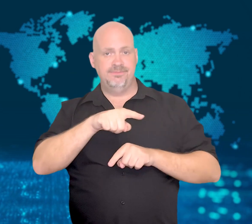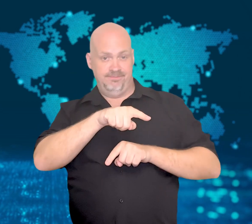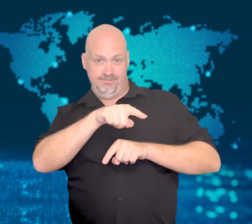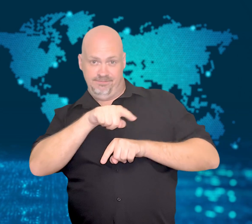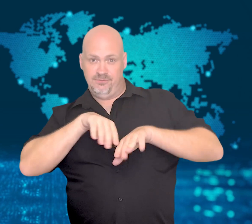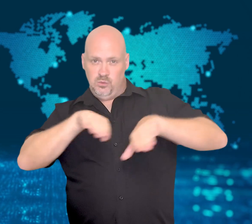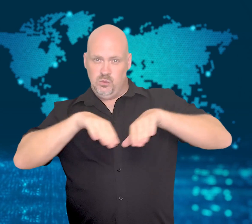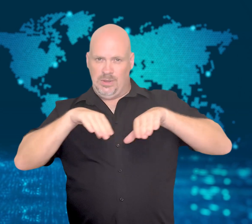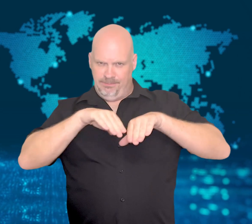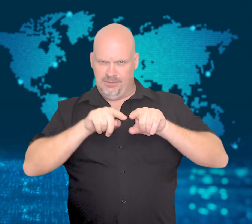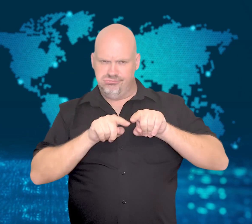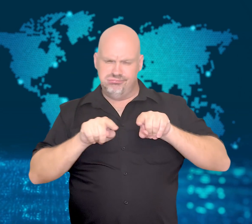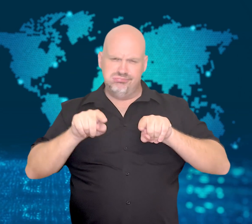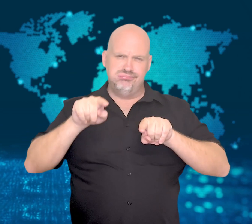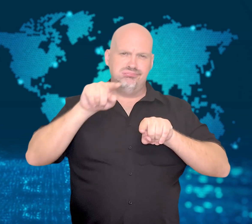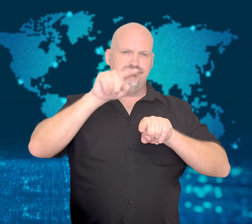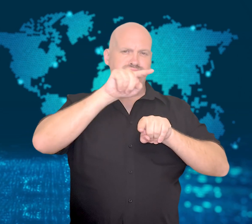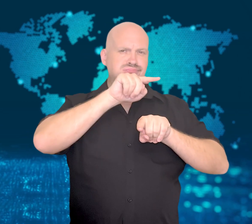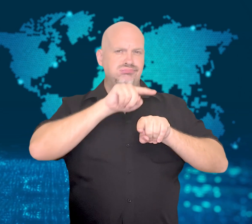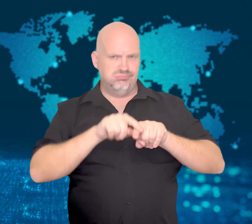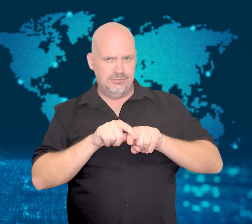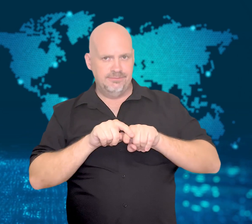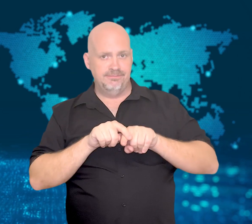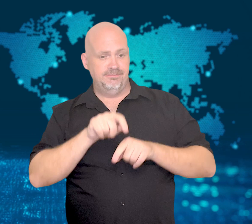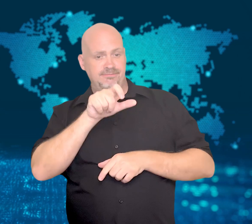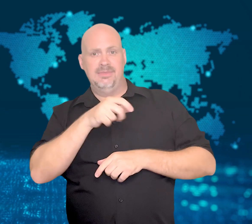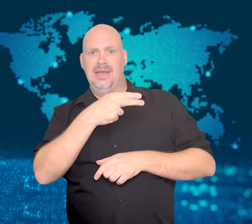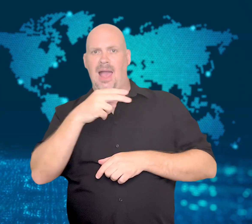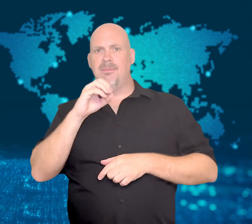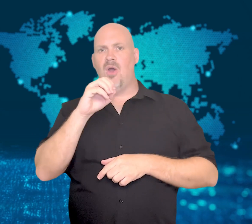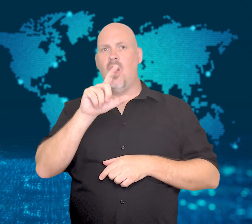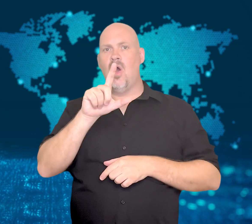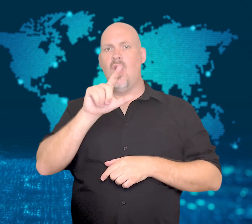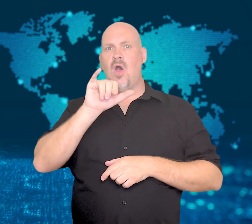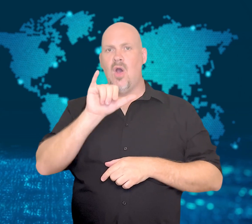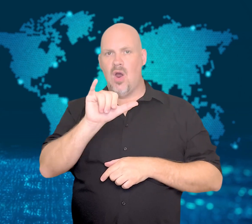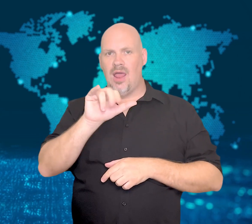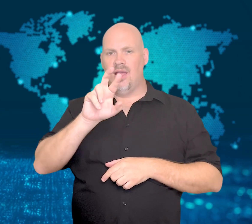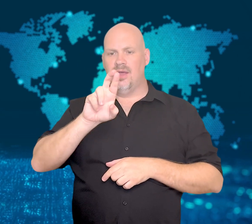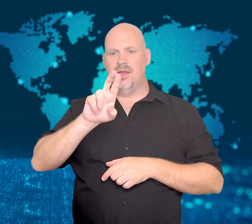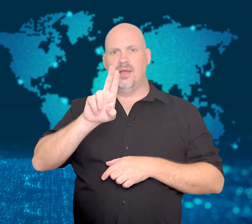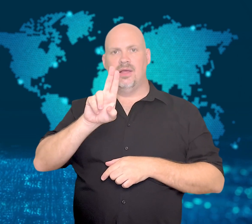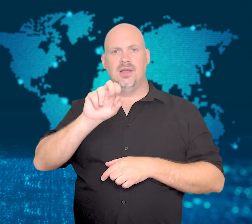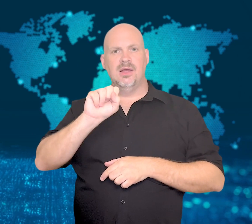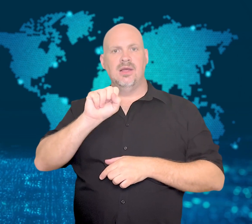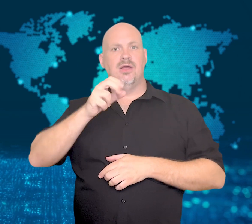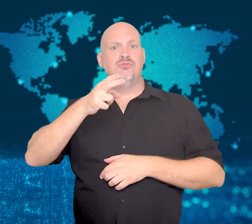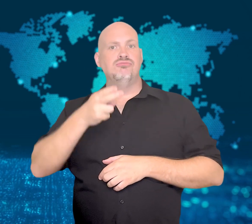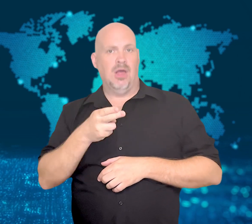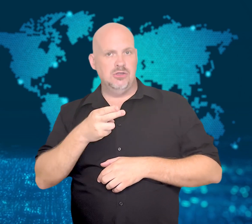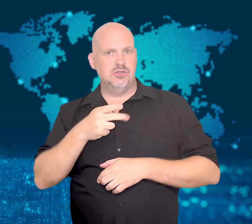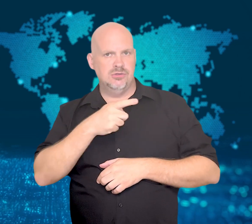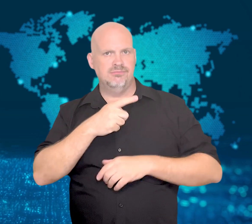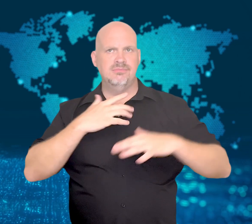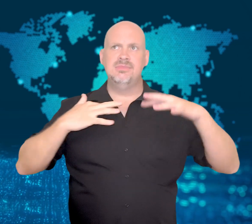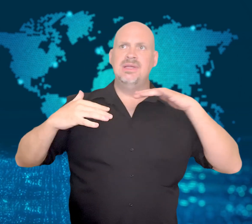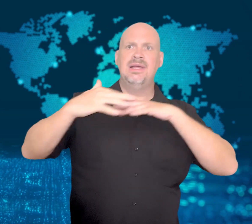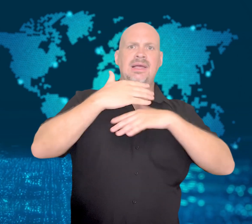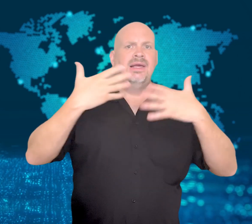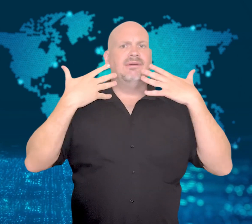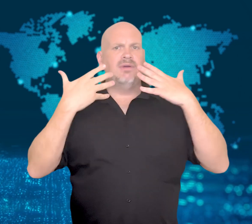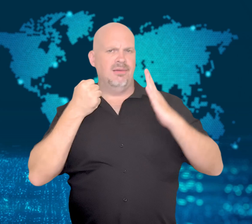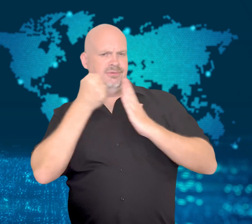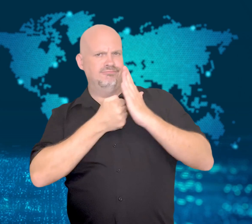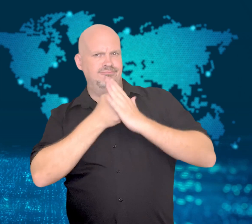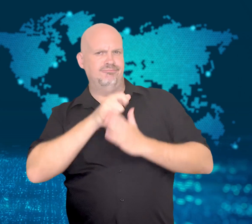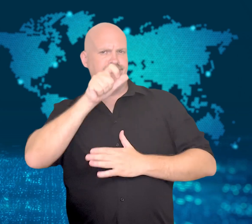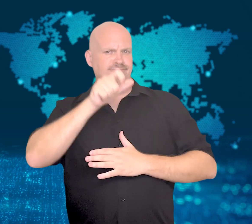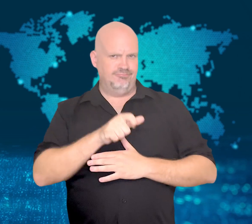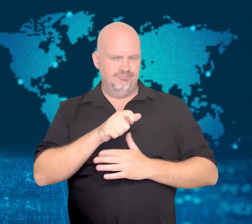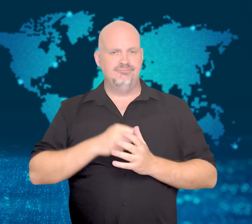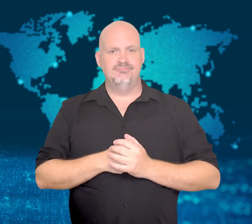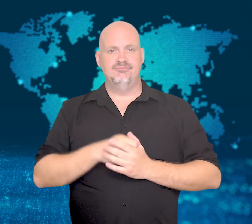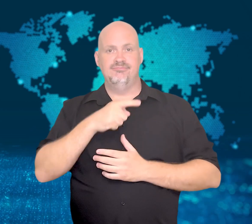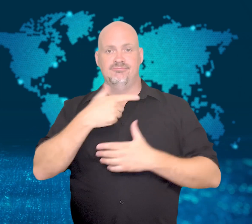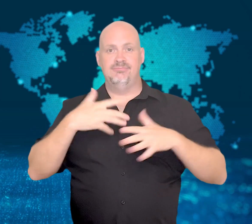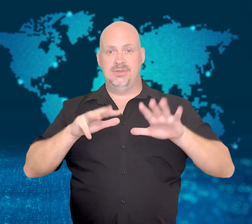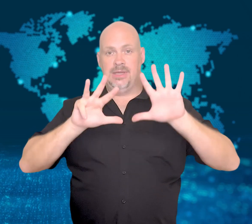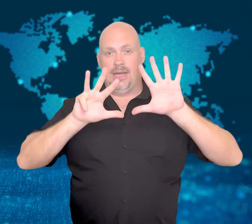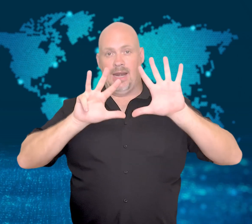Oly Rush, completed the 95.5-kilometer swim around Grand Cayman in 36 hours and 59 minutes.